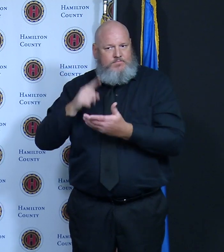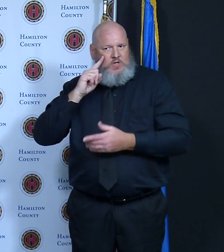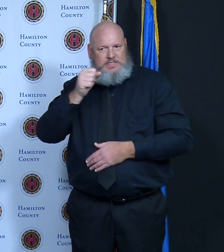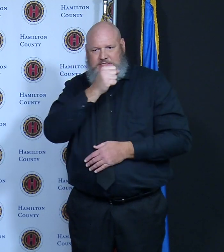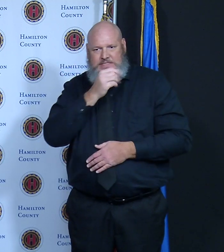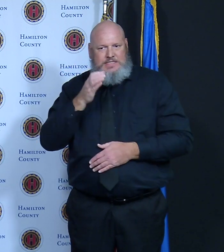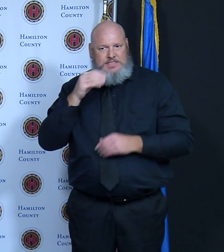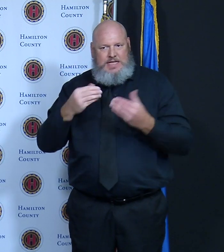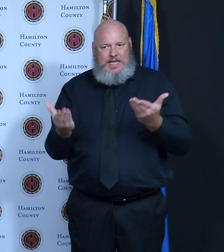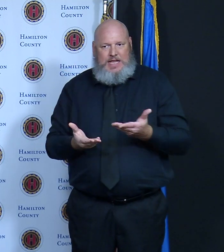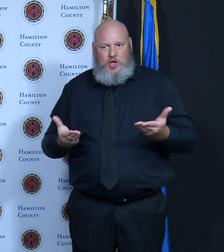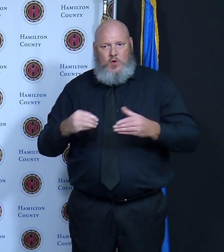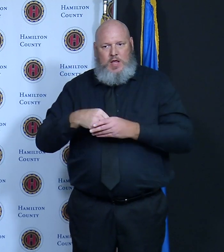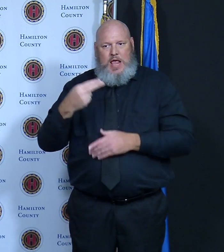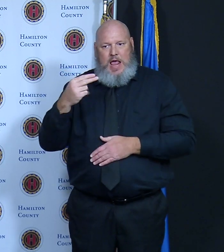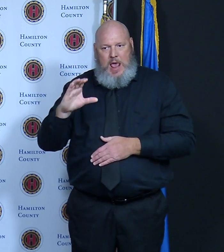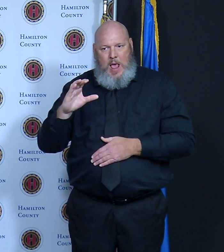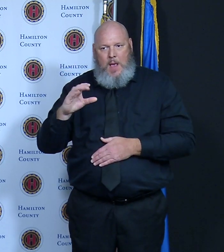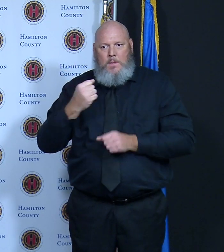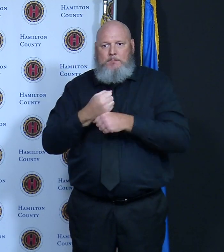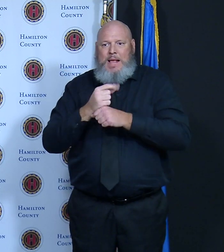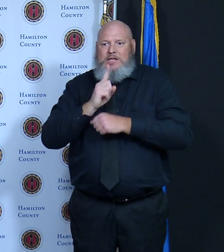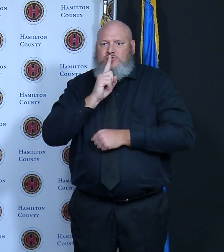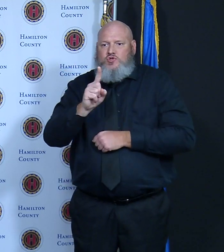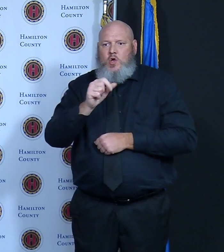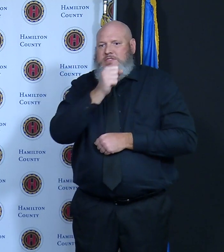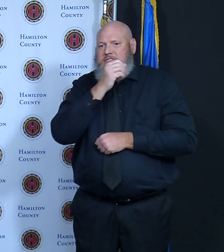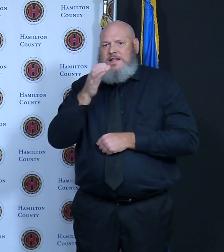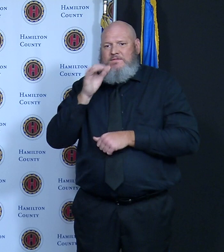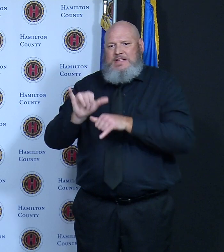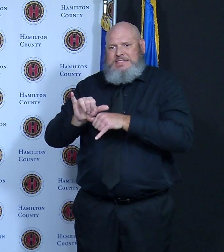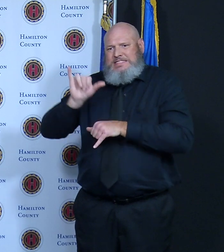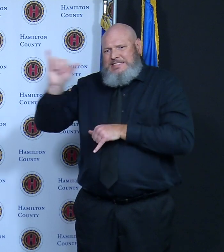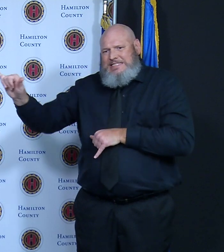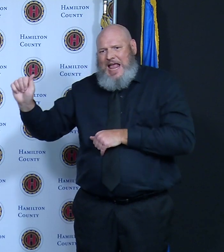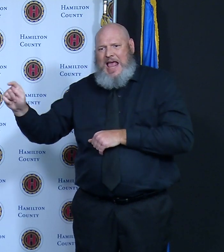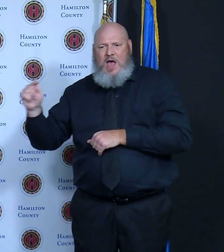home and not have to go to a nursing home and so we provide services